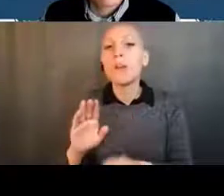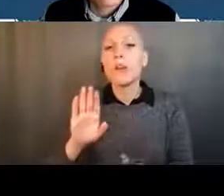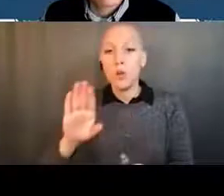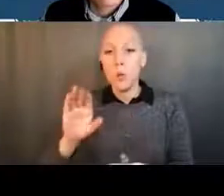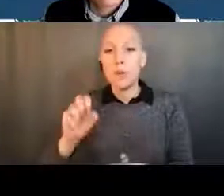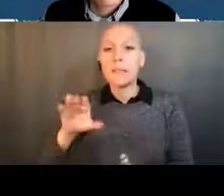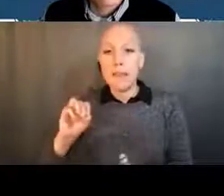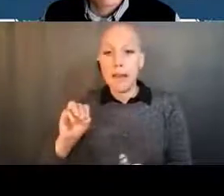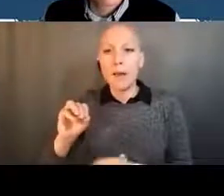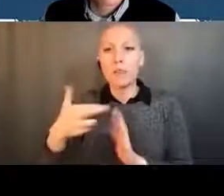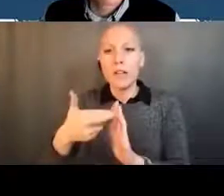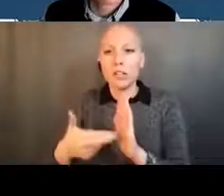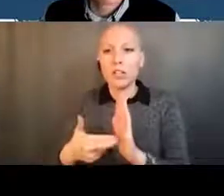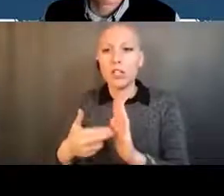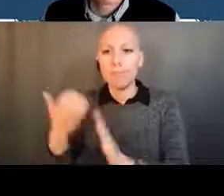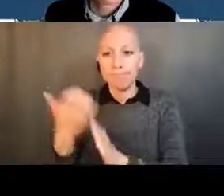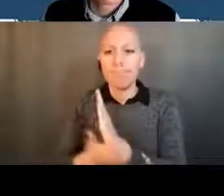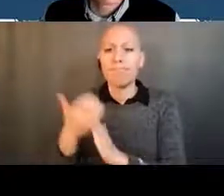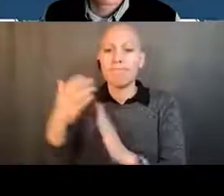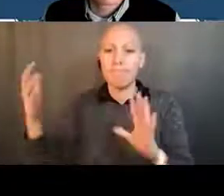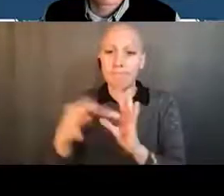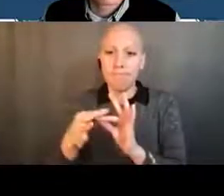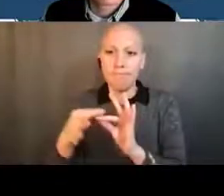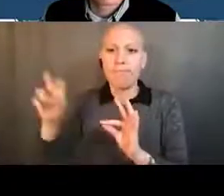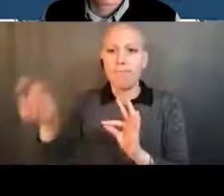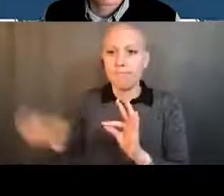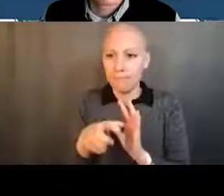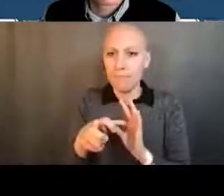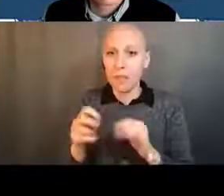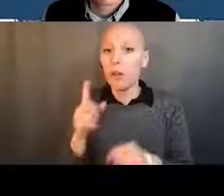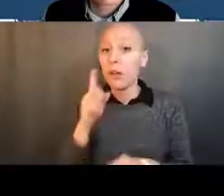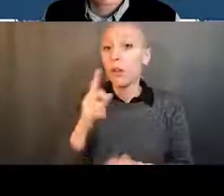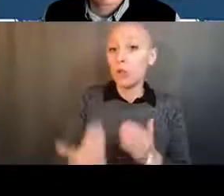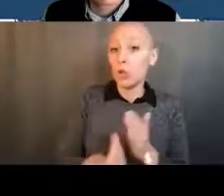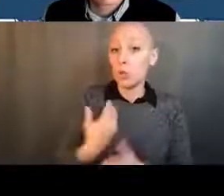And then for new applicants that UEI will be required for applications